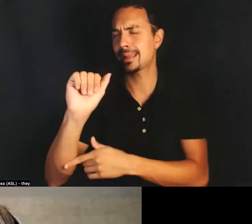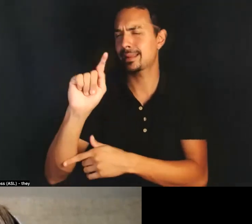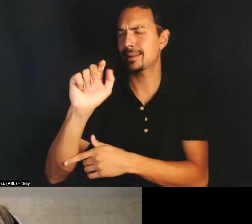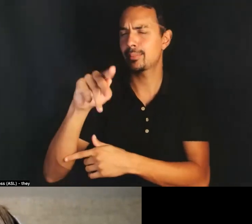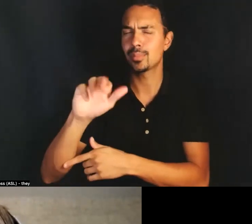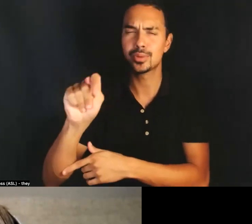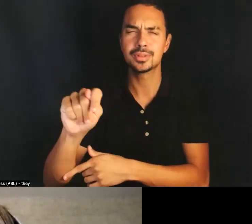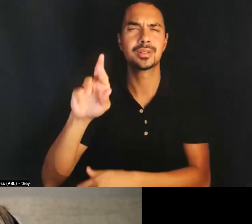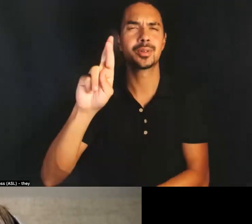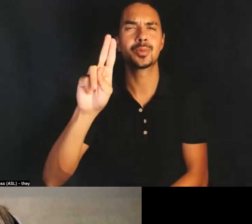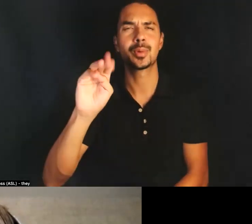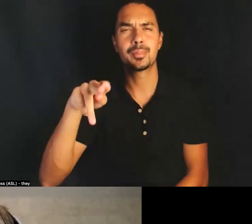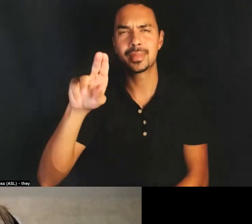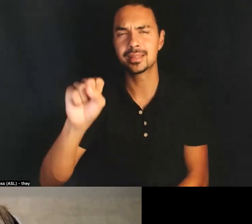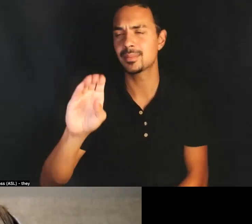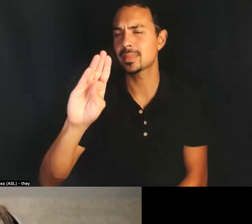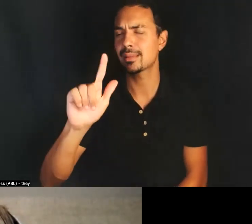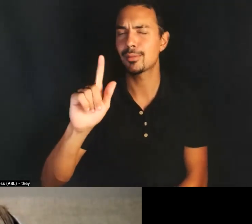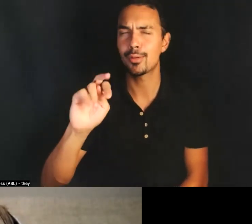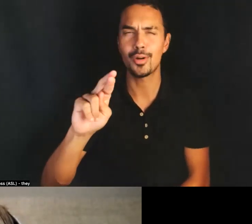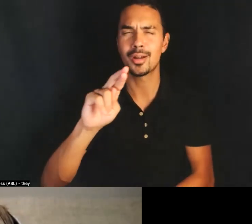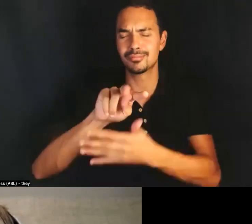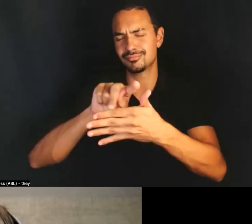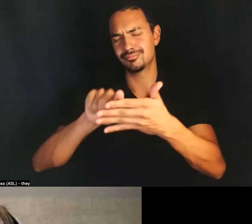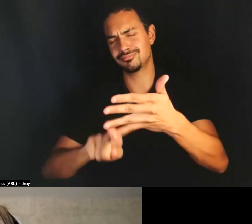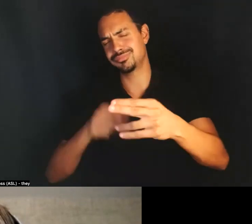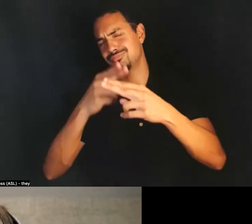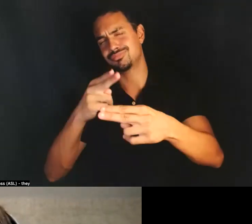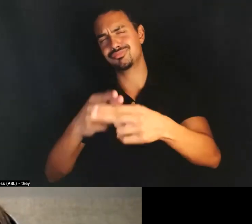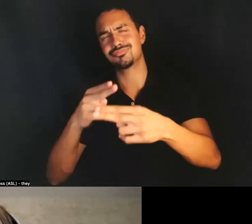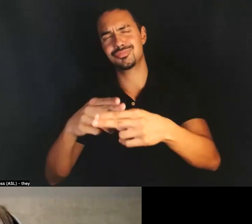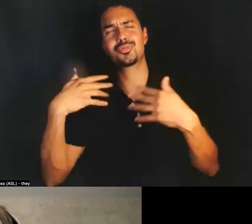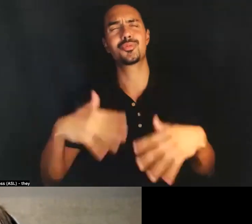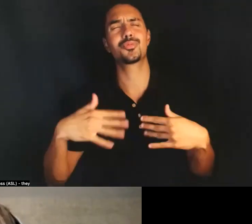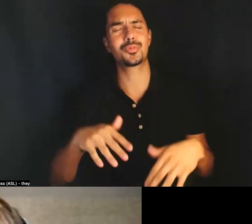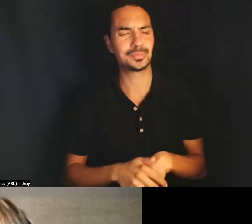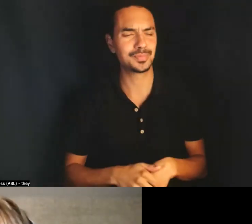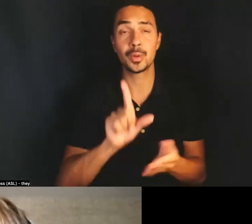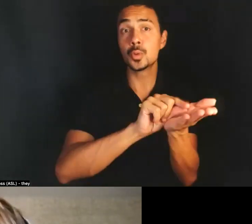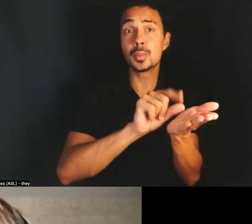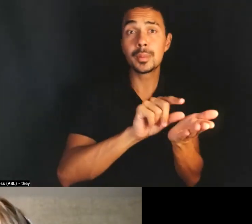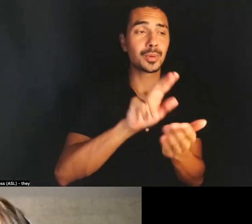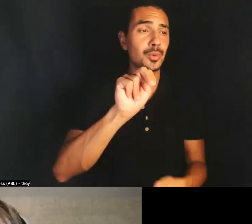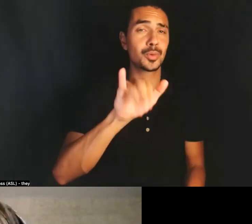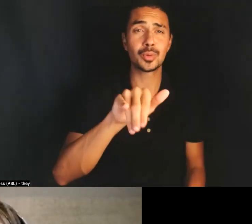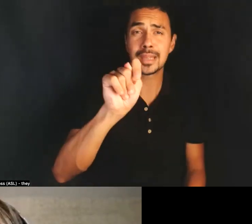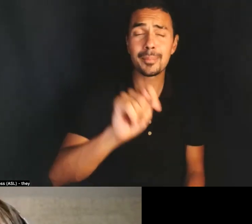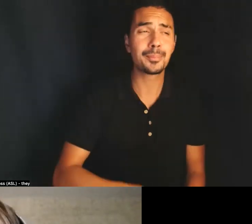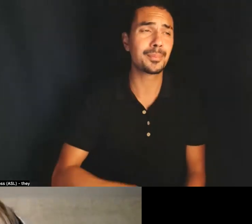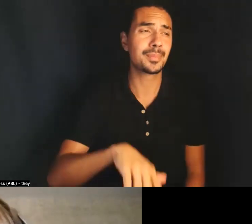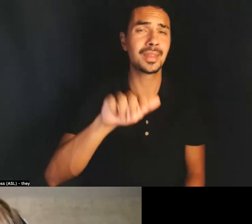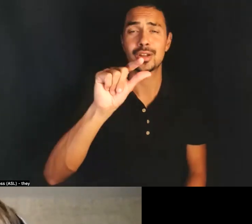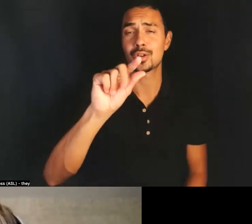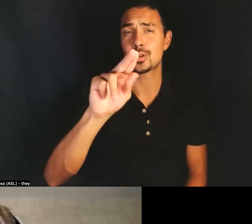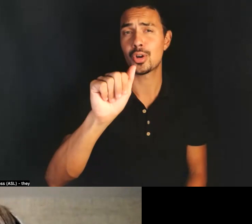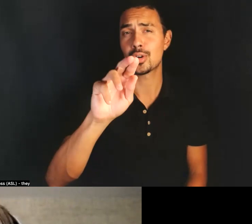by multiple outlets.